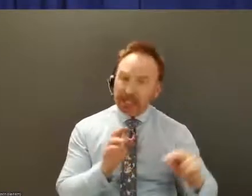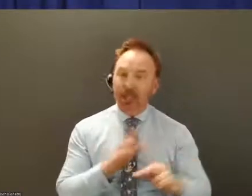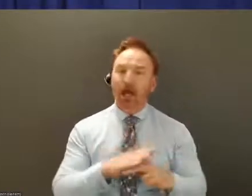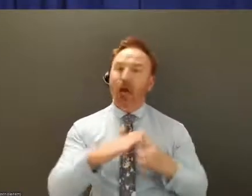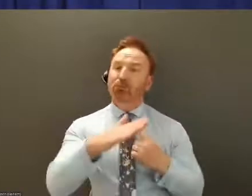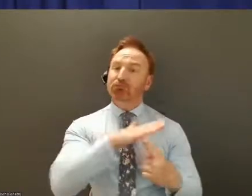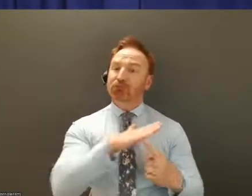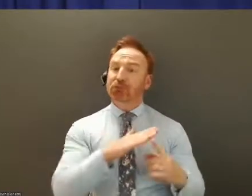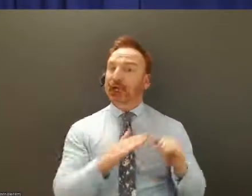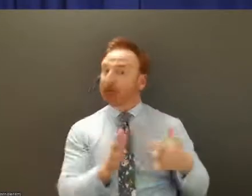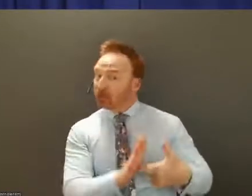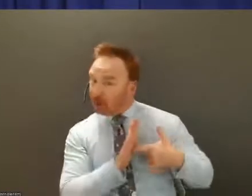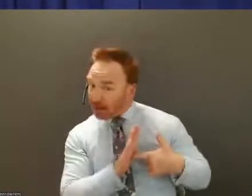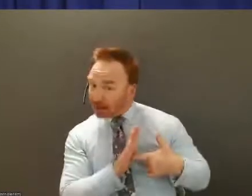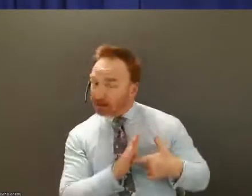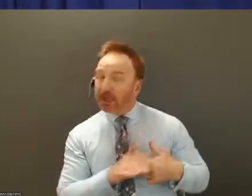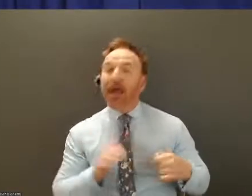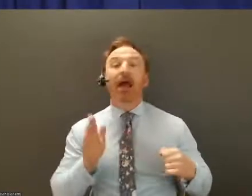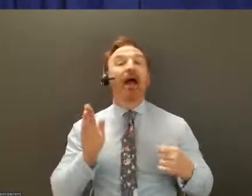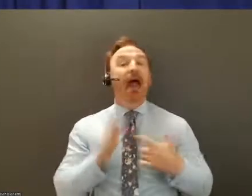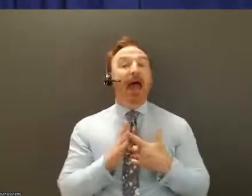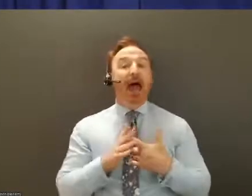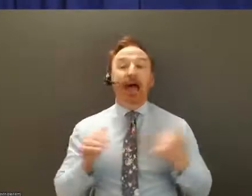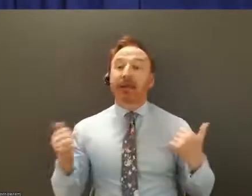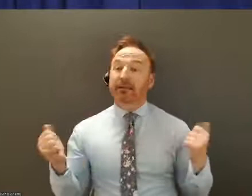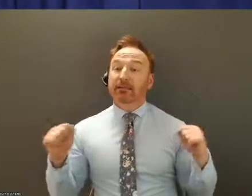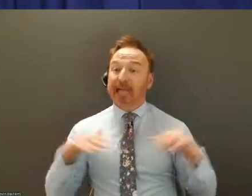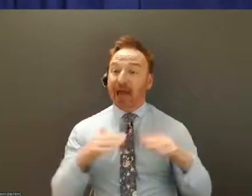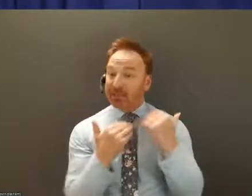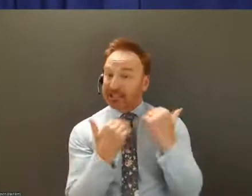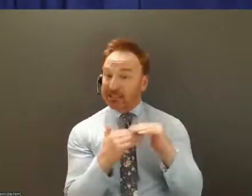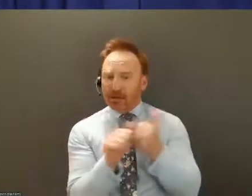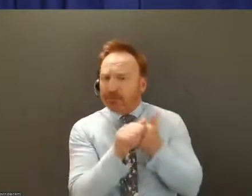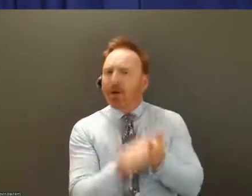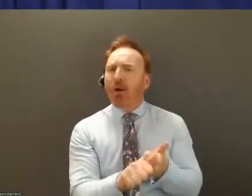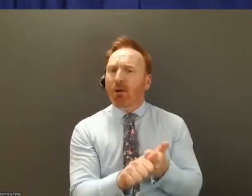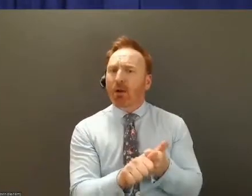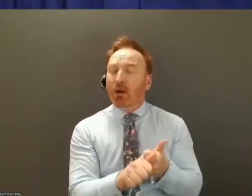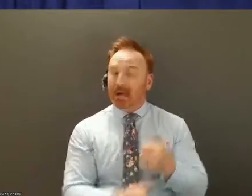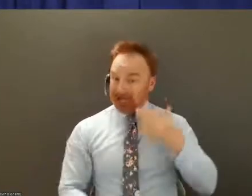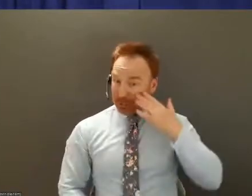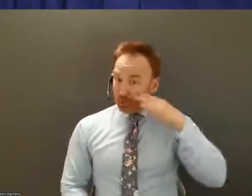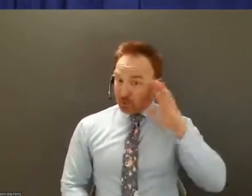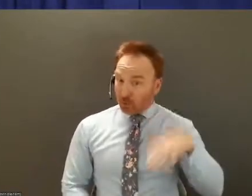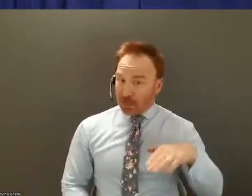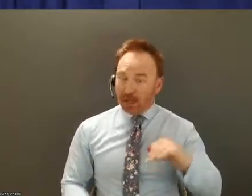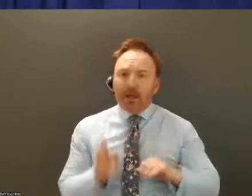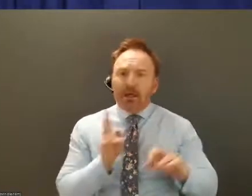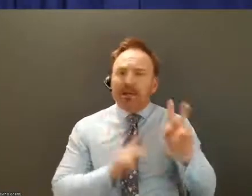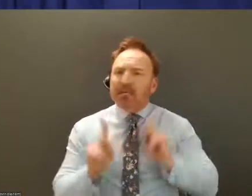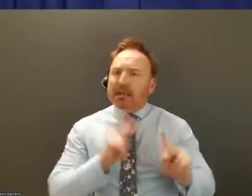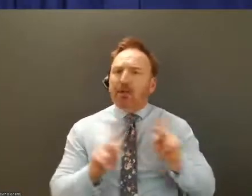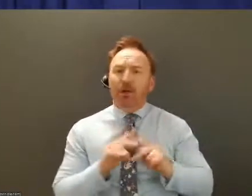having more severe symptoms that can result in hospitalization and death.